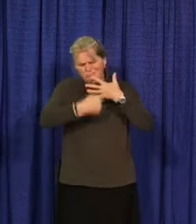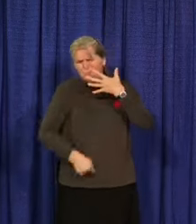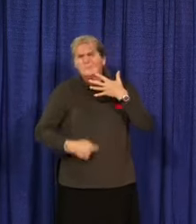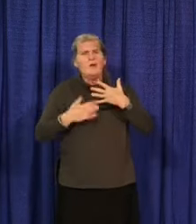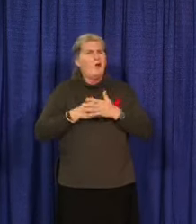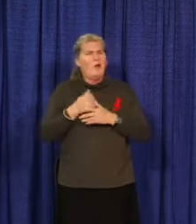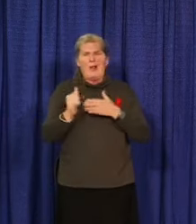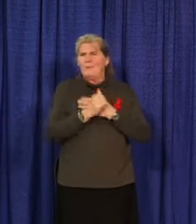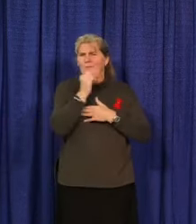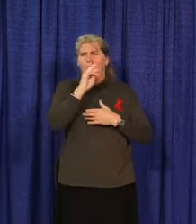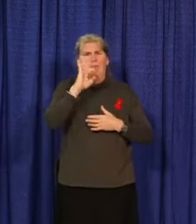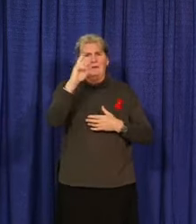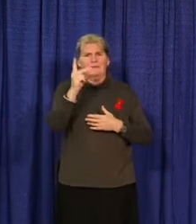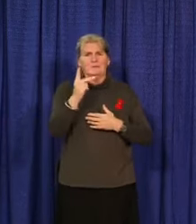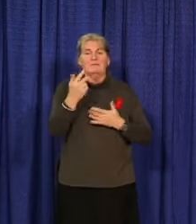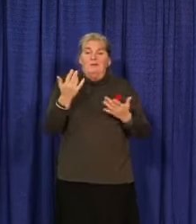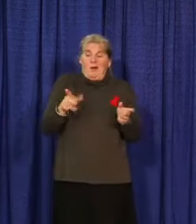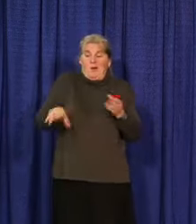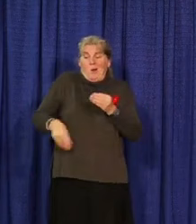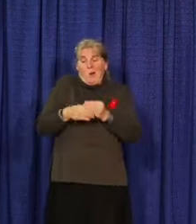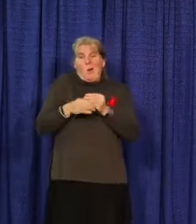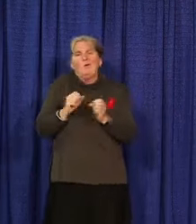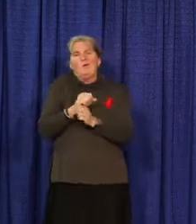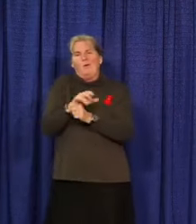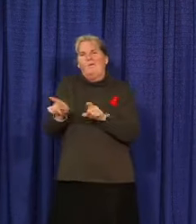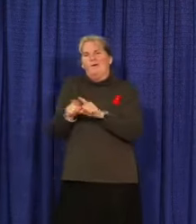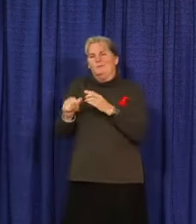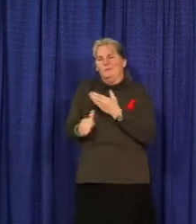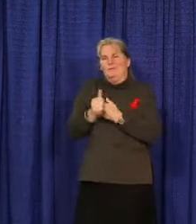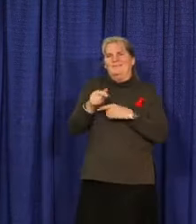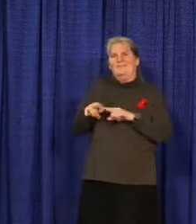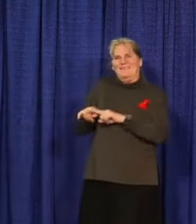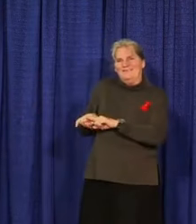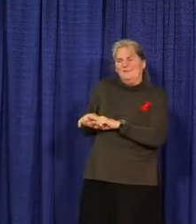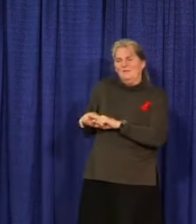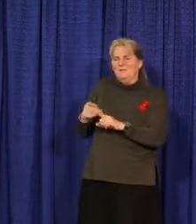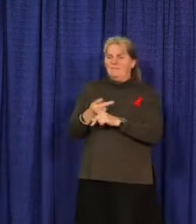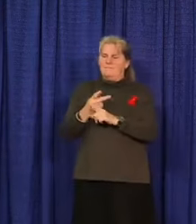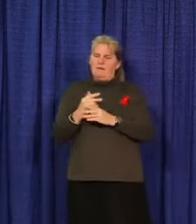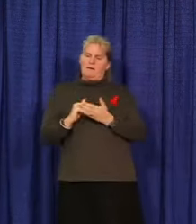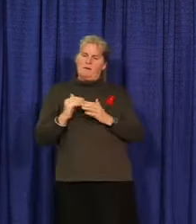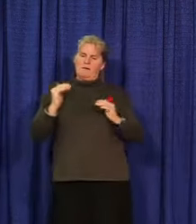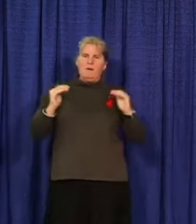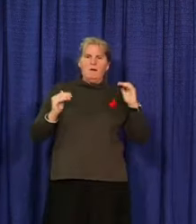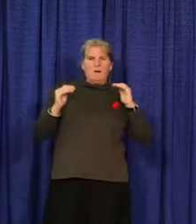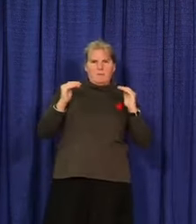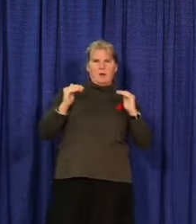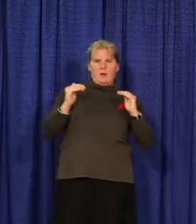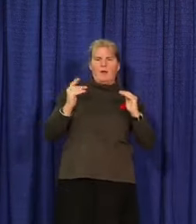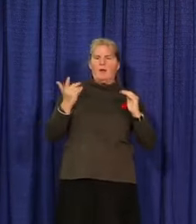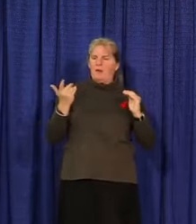carry risks. Now, we have COVID in our world and we need to carefully find the right balance between the